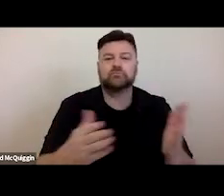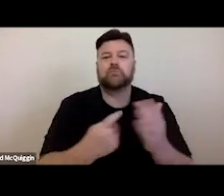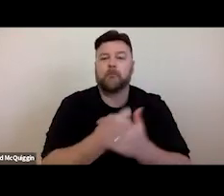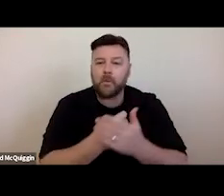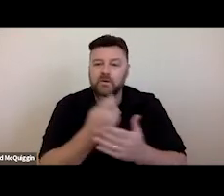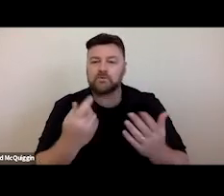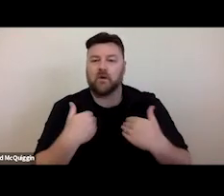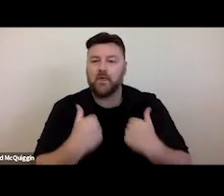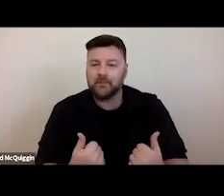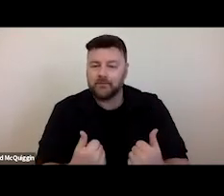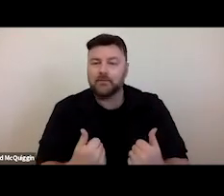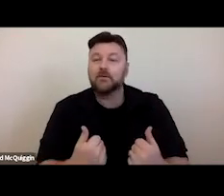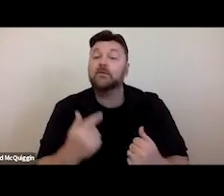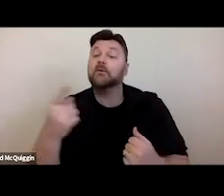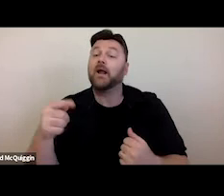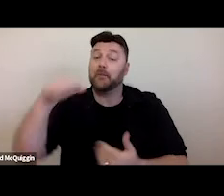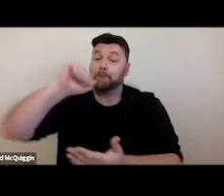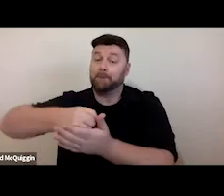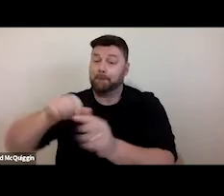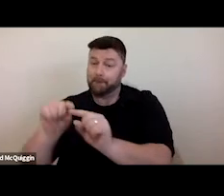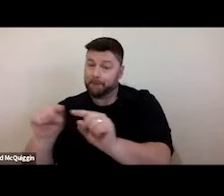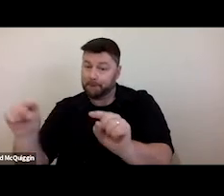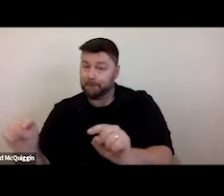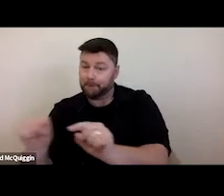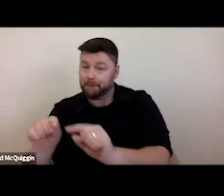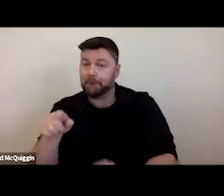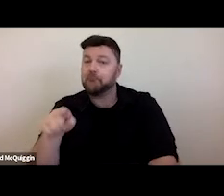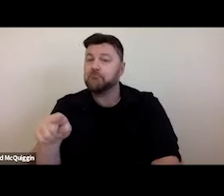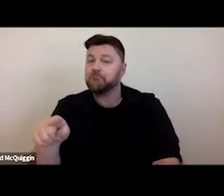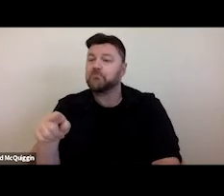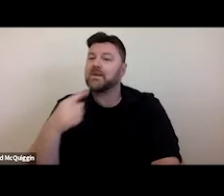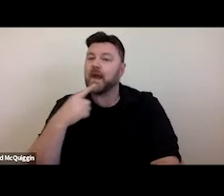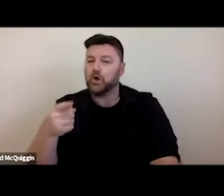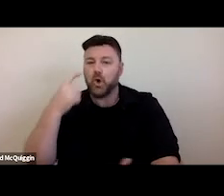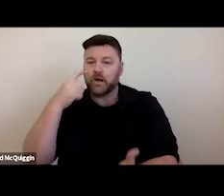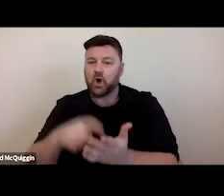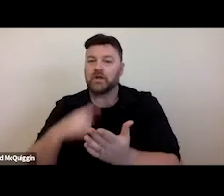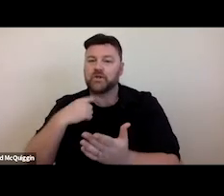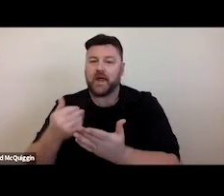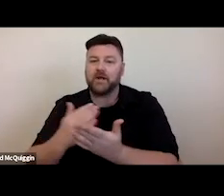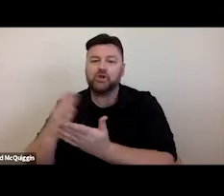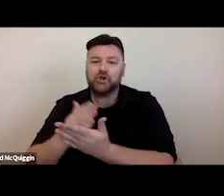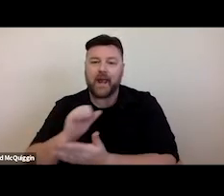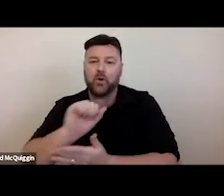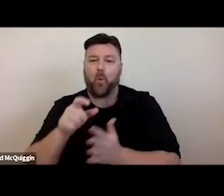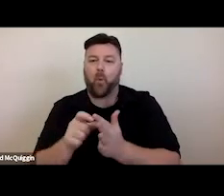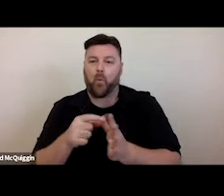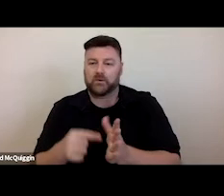whatever, if there's a box there which says that you acknowledge that they share the data that you're presenting with third party